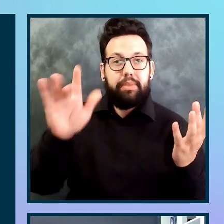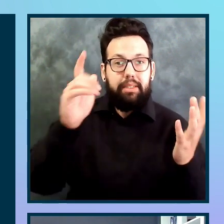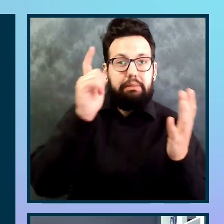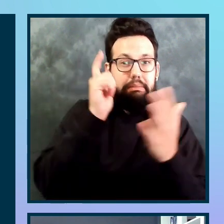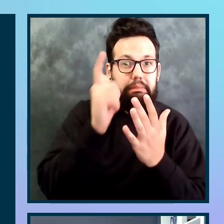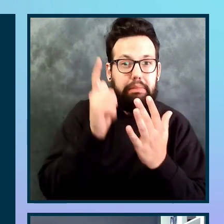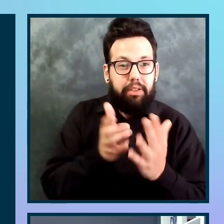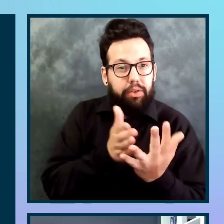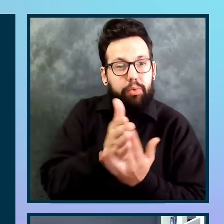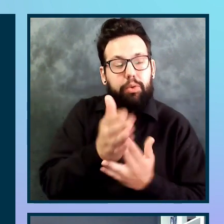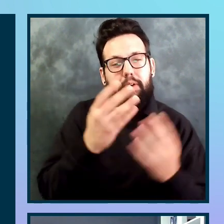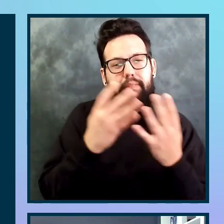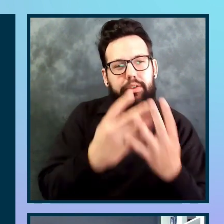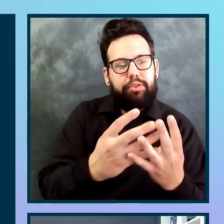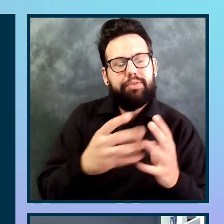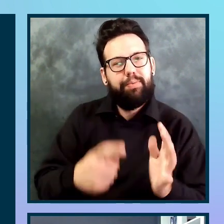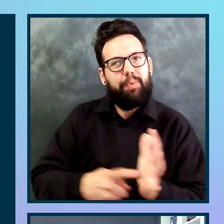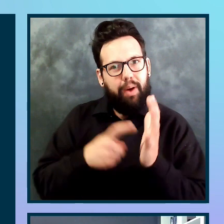is by keyword interaction or a screen reader interaction.